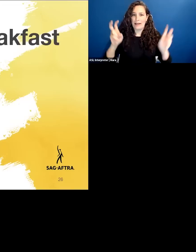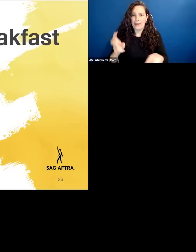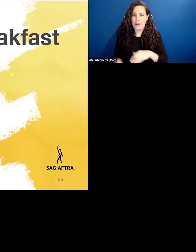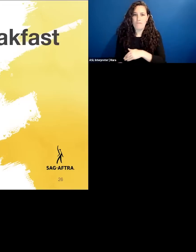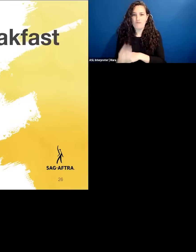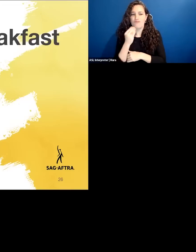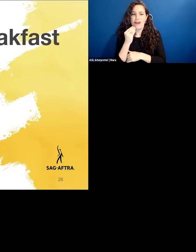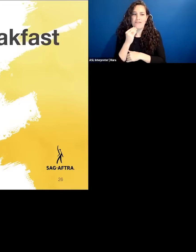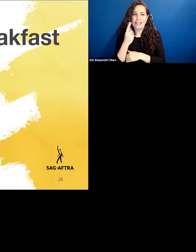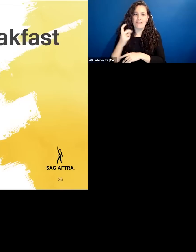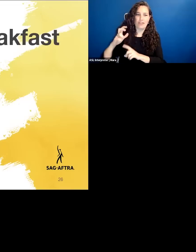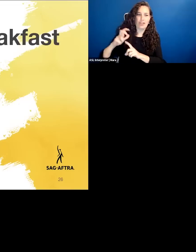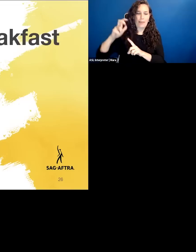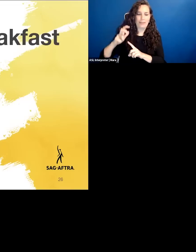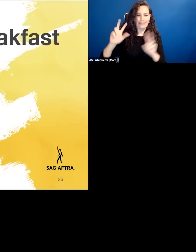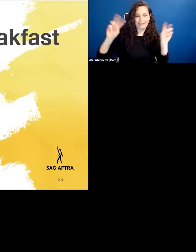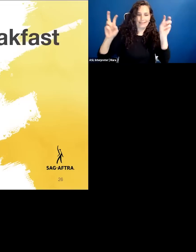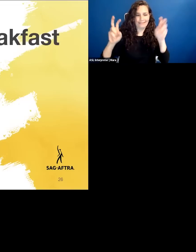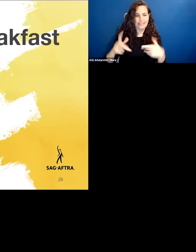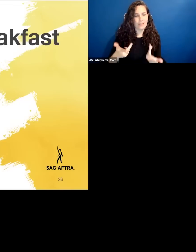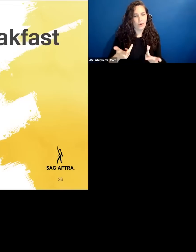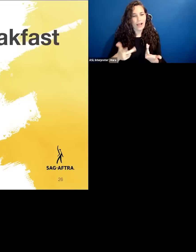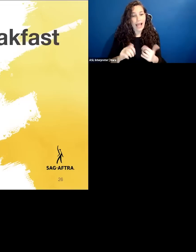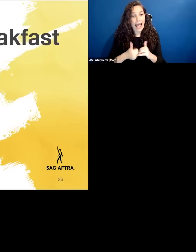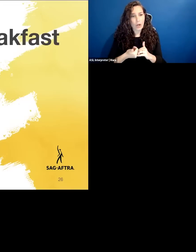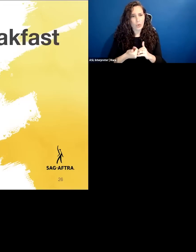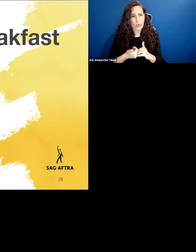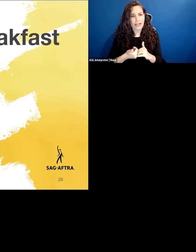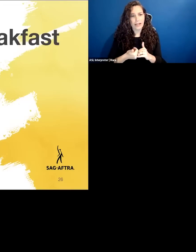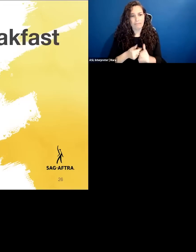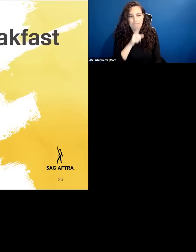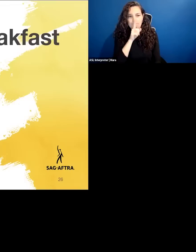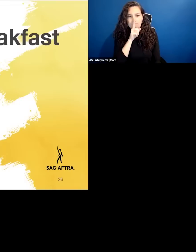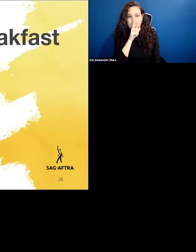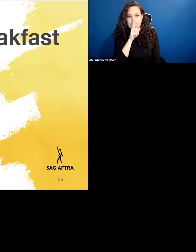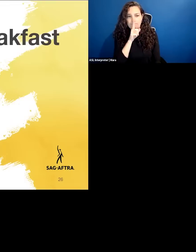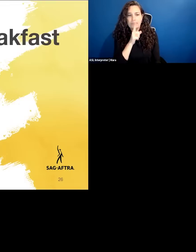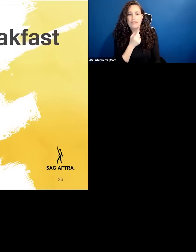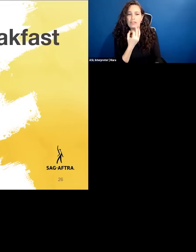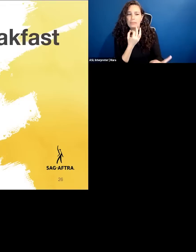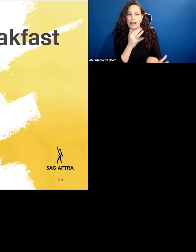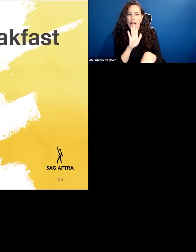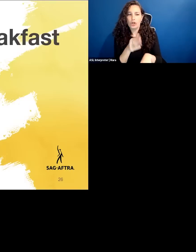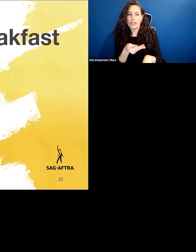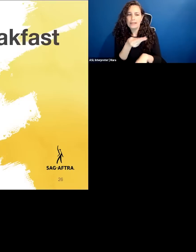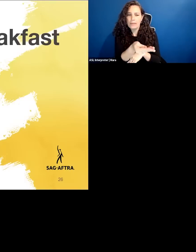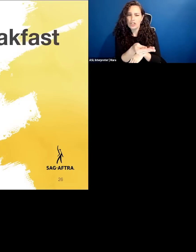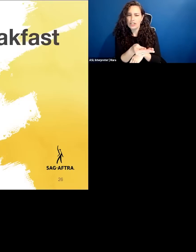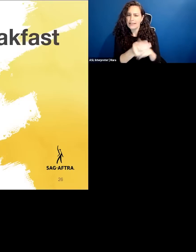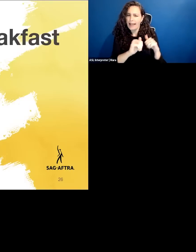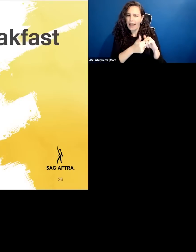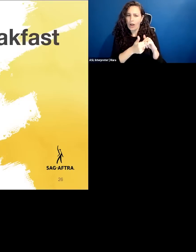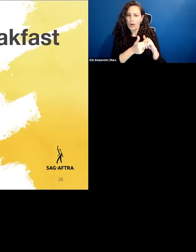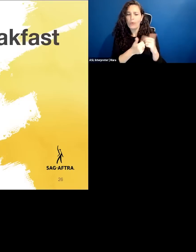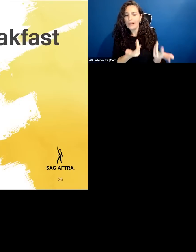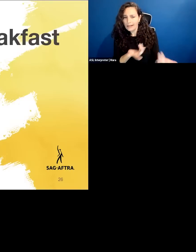is get unspoken feedback on her submissions. So when you do this, you can improve your outreach and get more rep meetings.